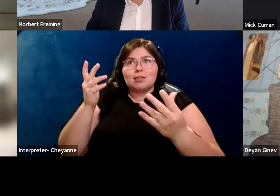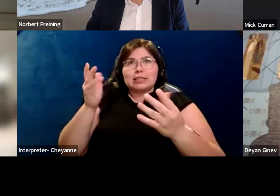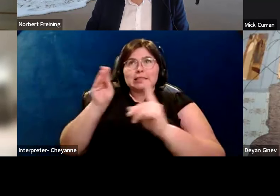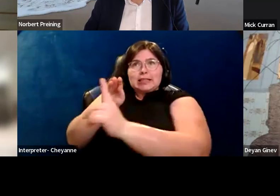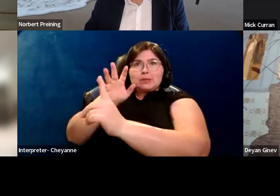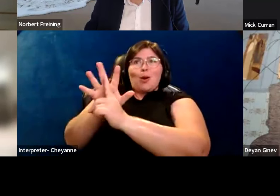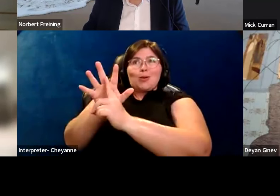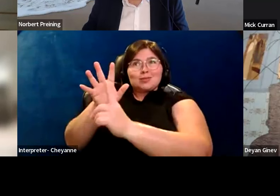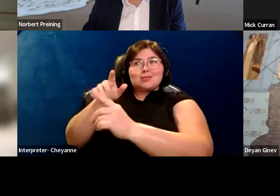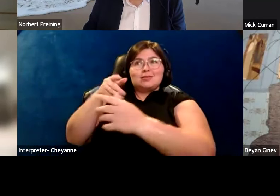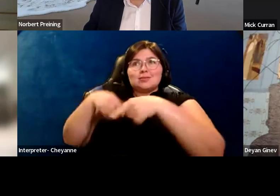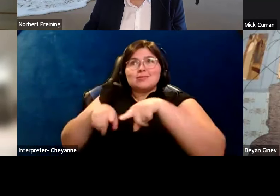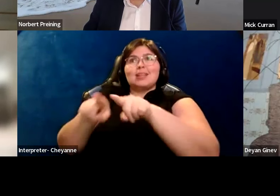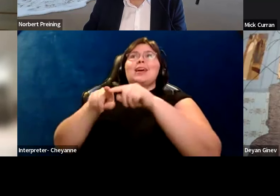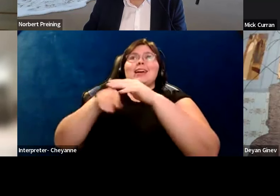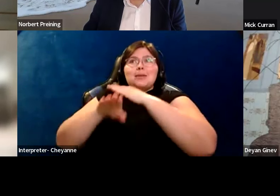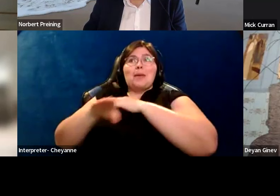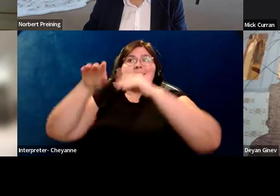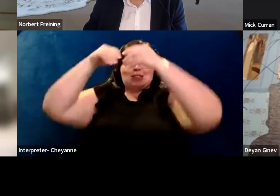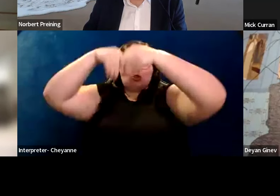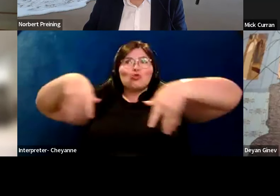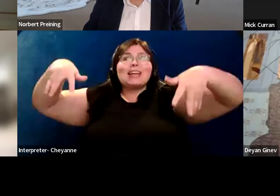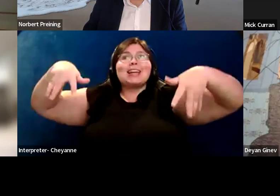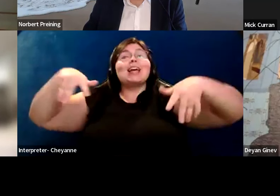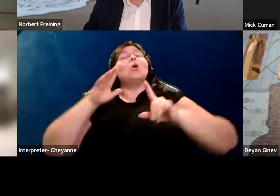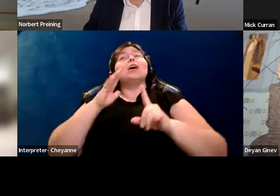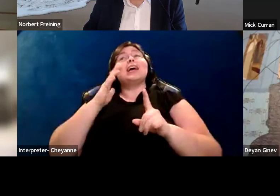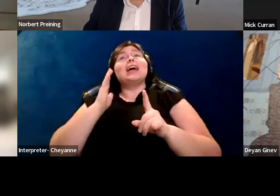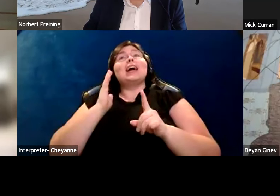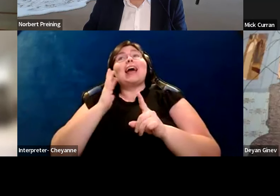And these days, browsers have really good inspection tools